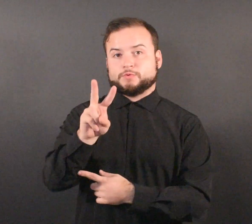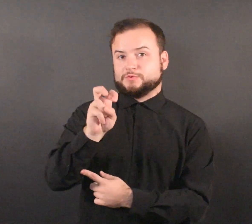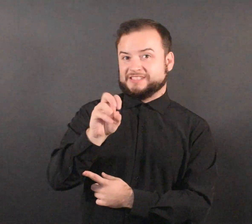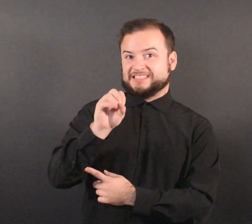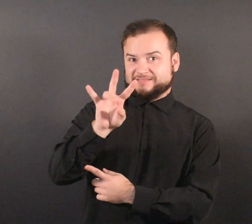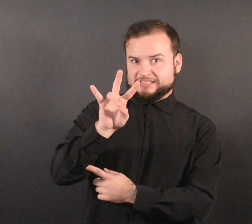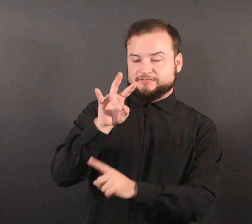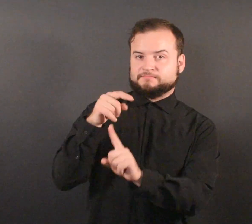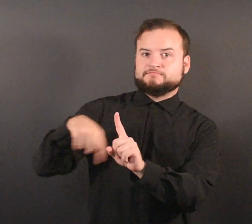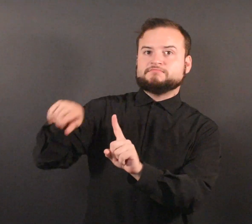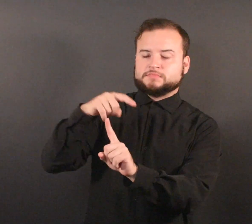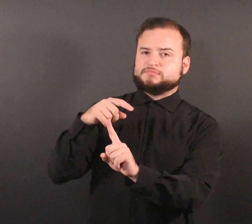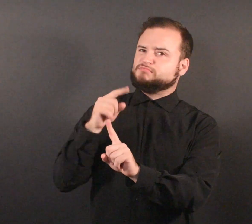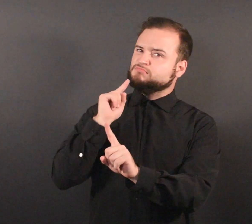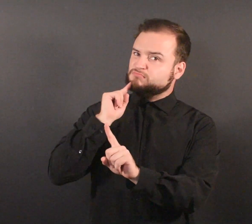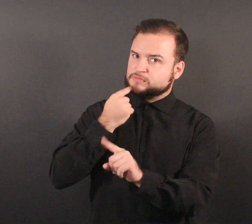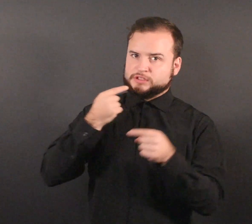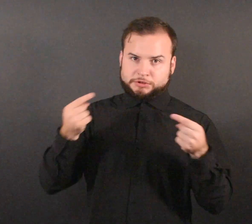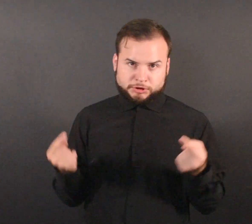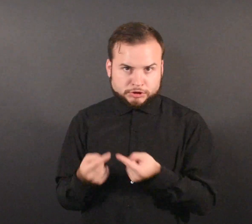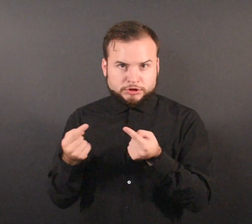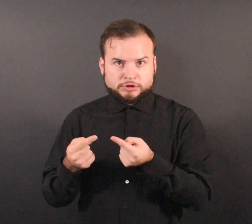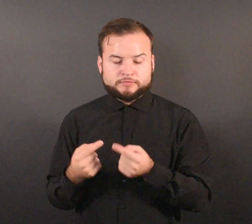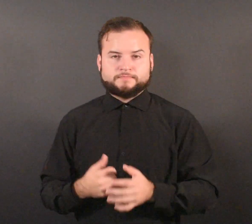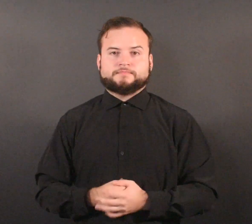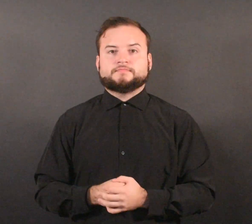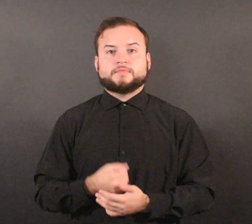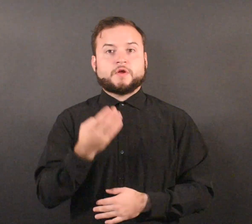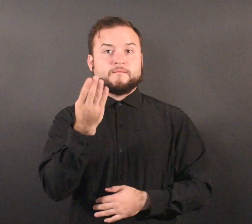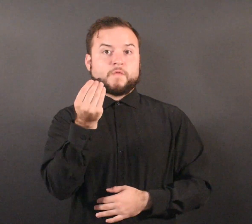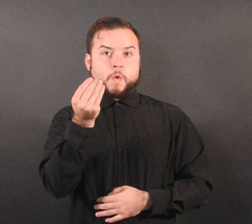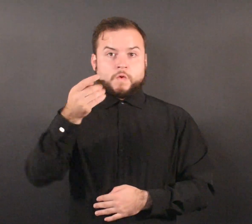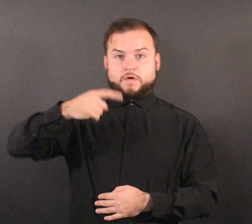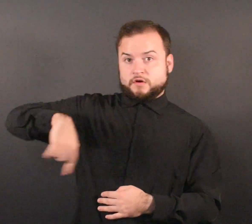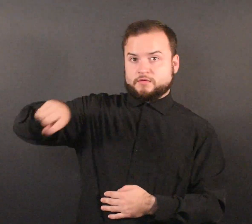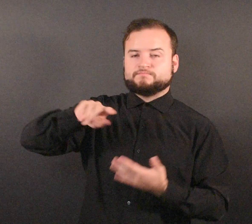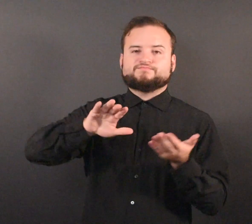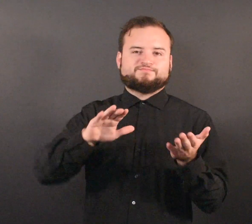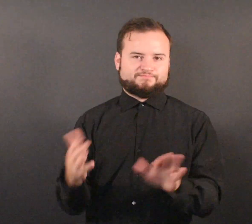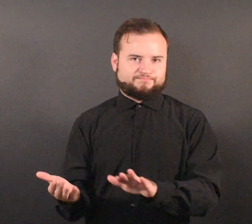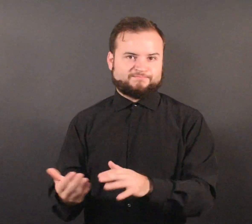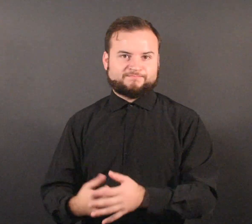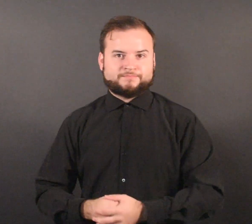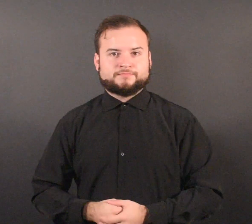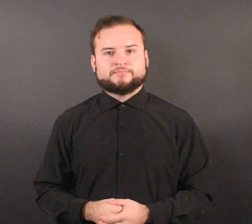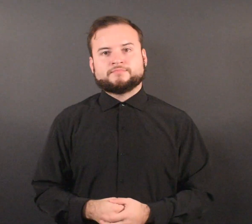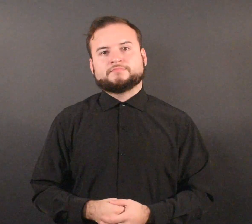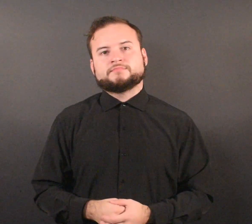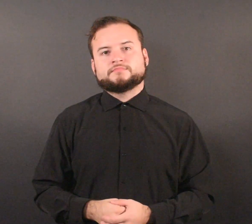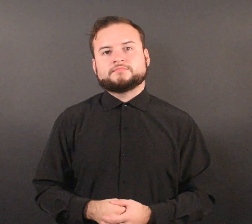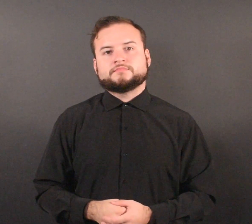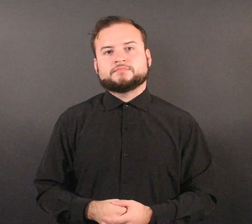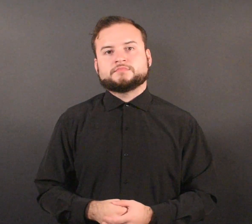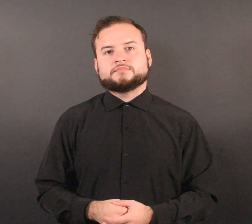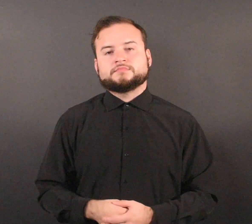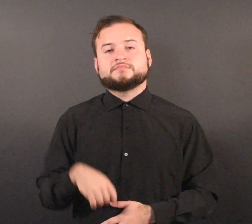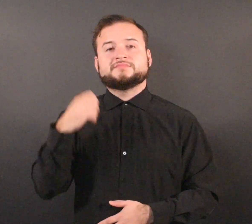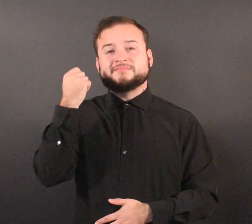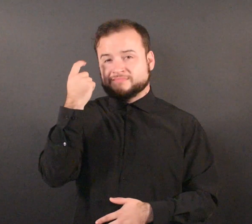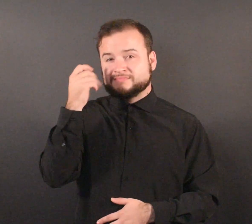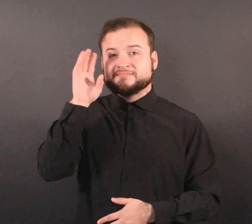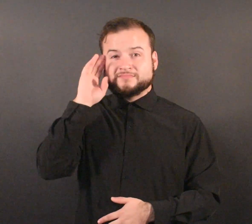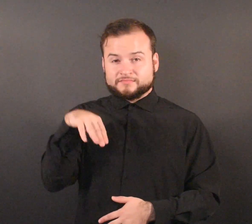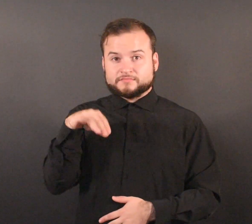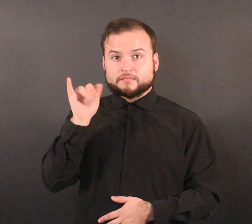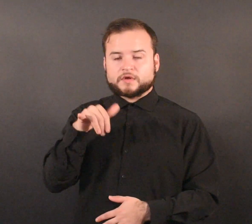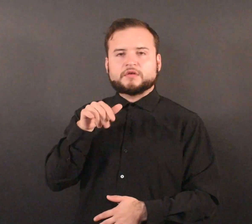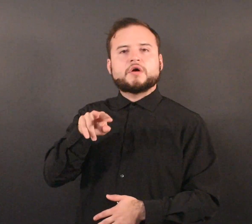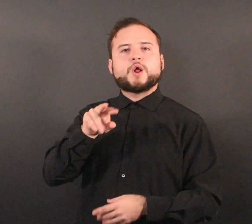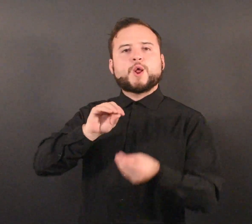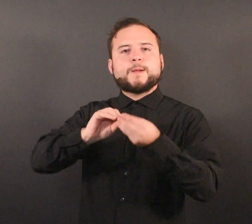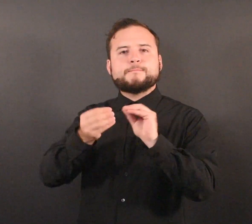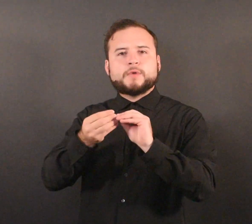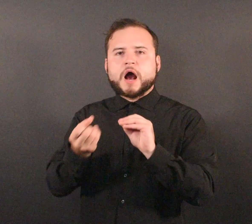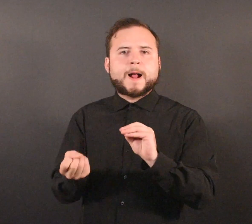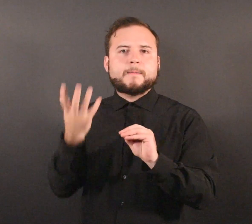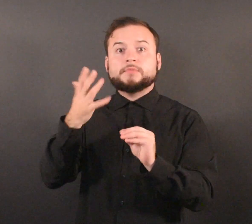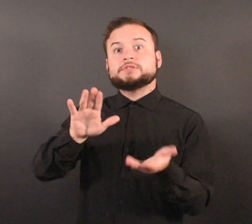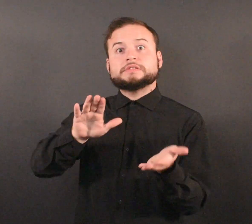with 207 serious injuries and 14 deaths. Though the number of deaths remained stable,